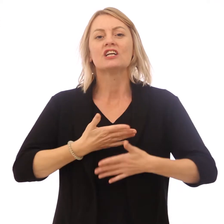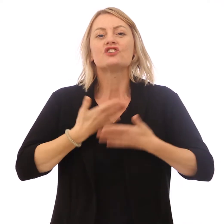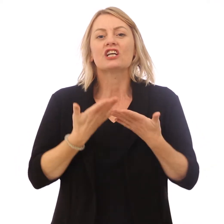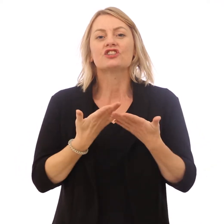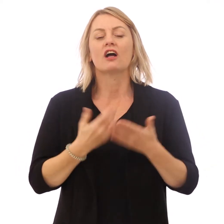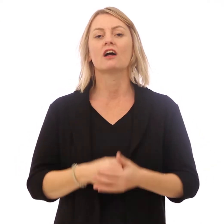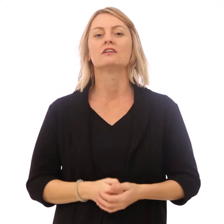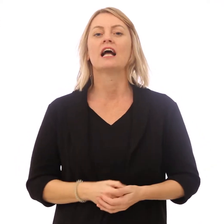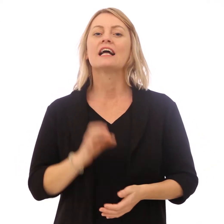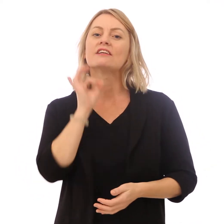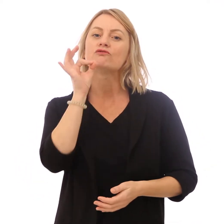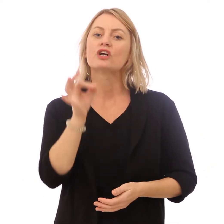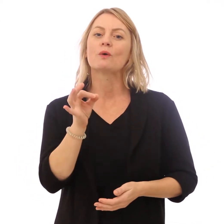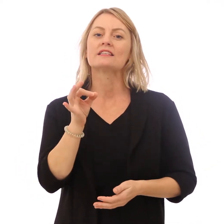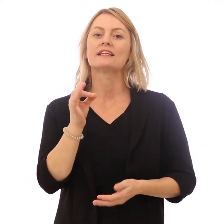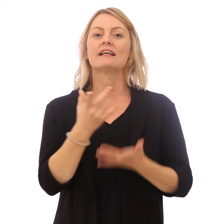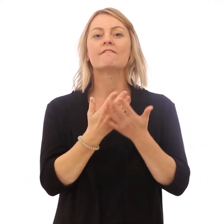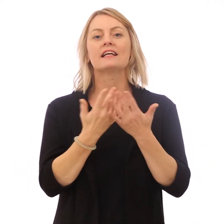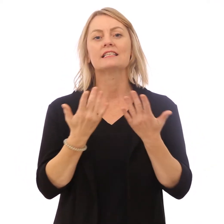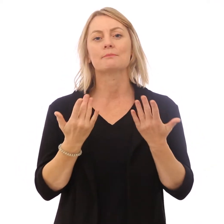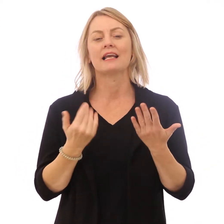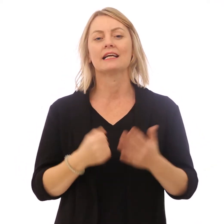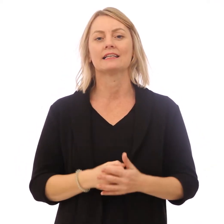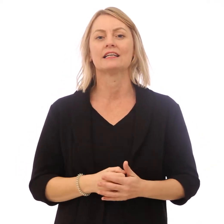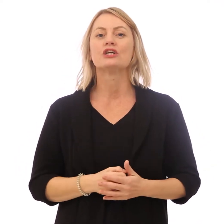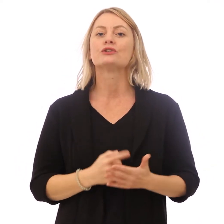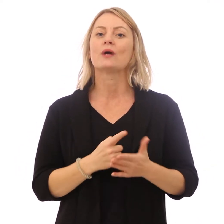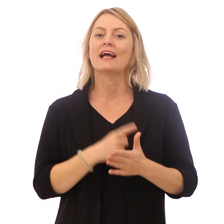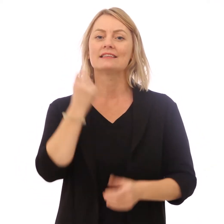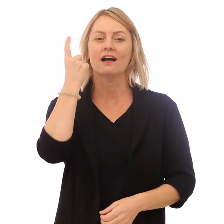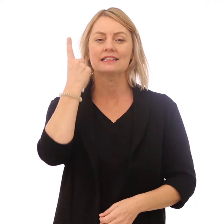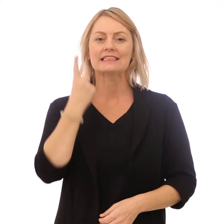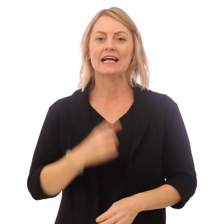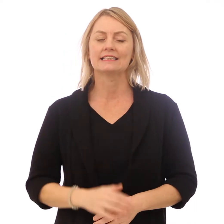to aid the lipreader’s understanding. This practise is known as lipspeaking.